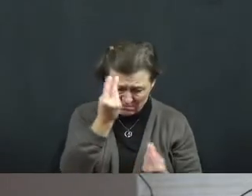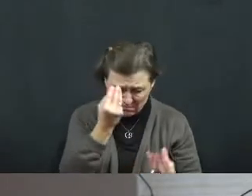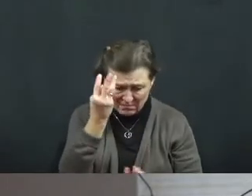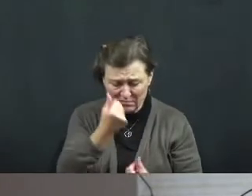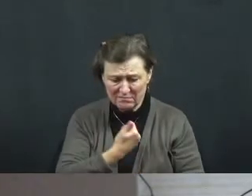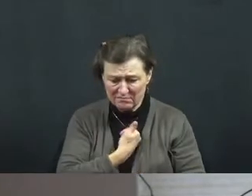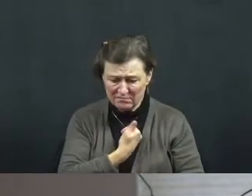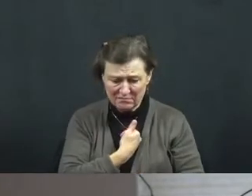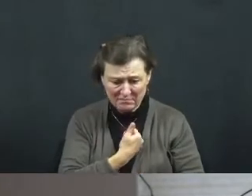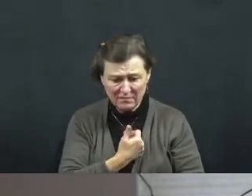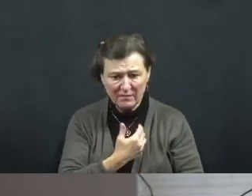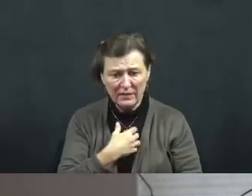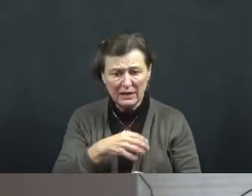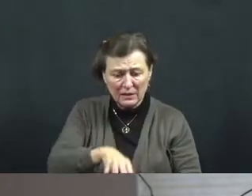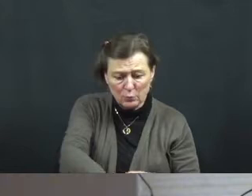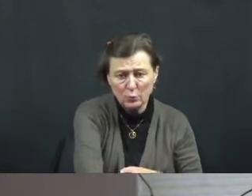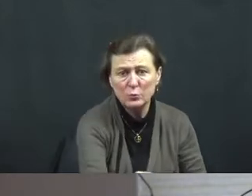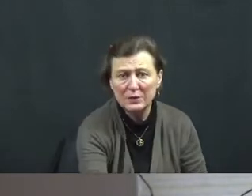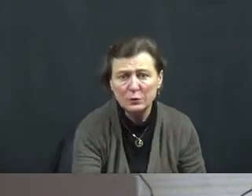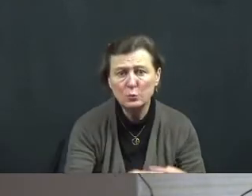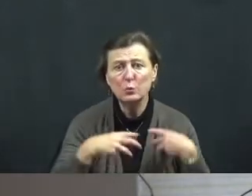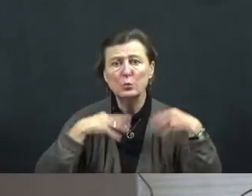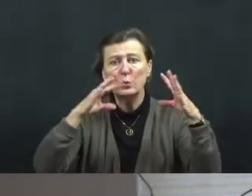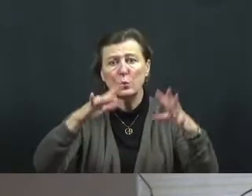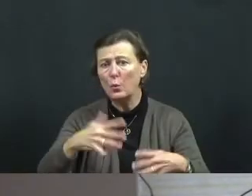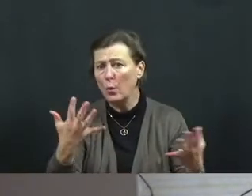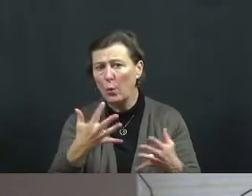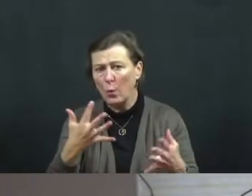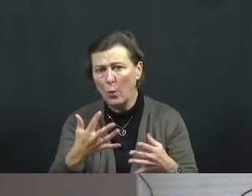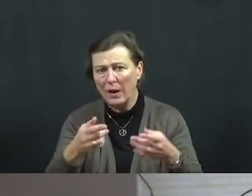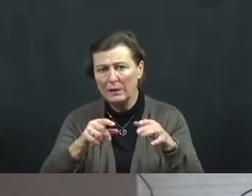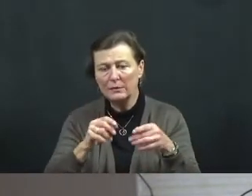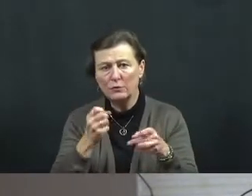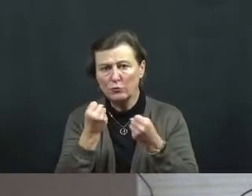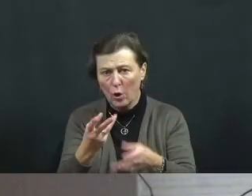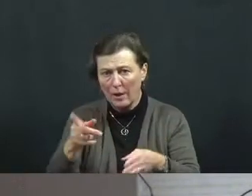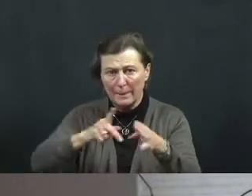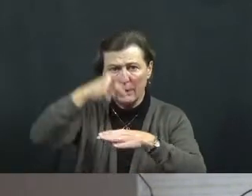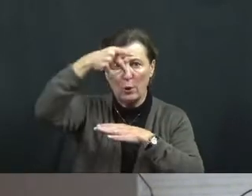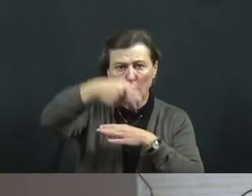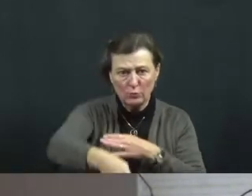He reached into the snow to pick up whatever it was that tripped him, fully intending on